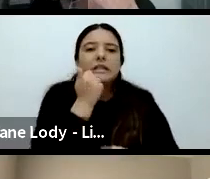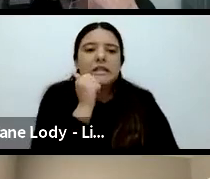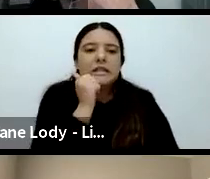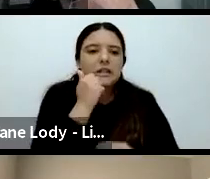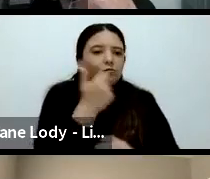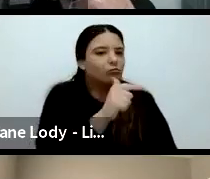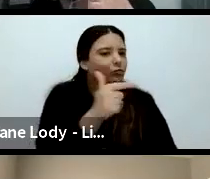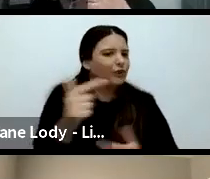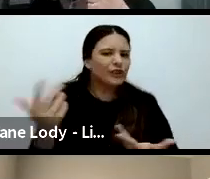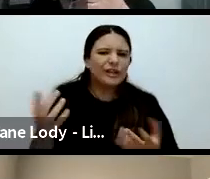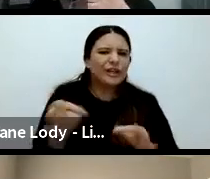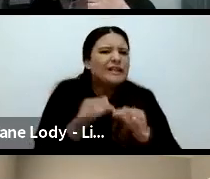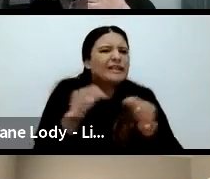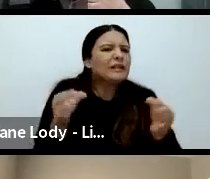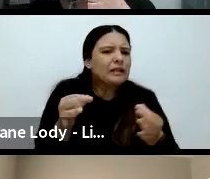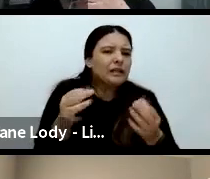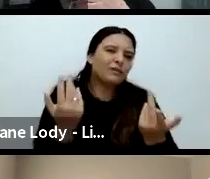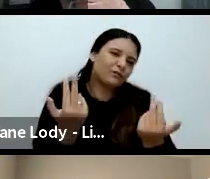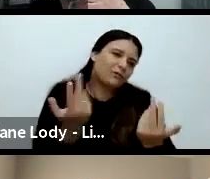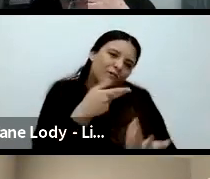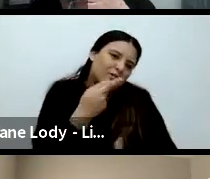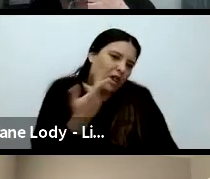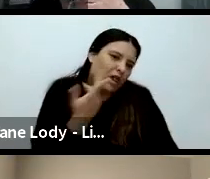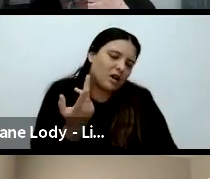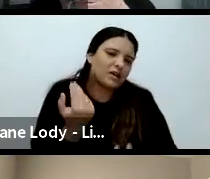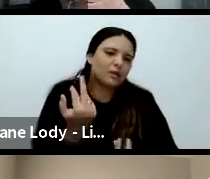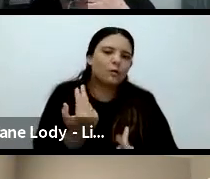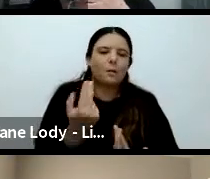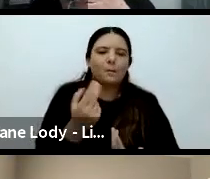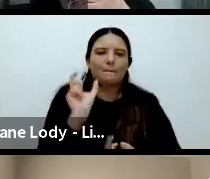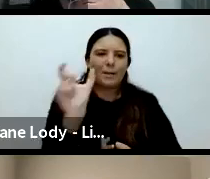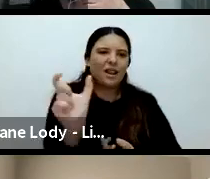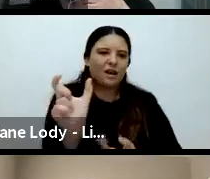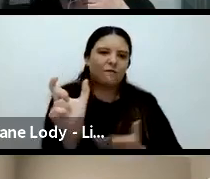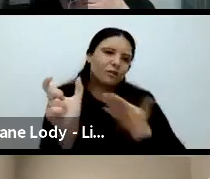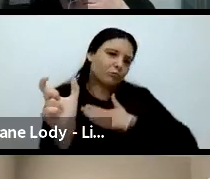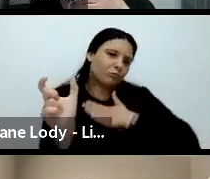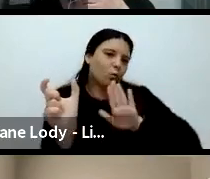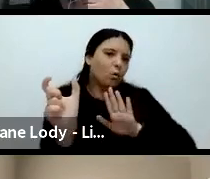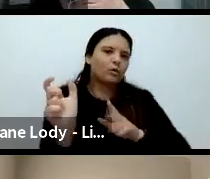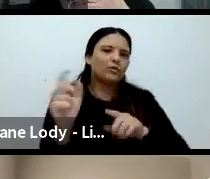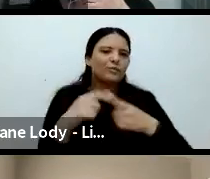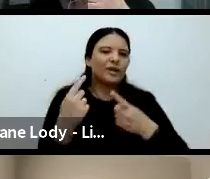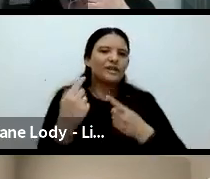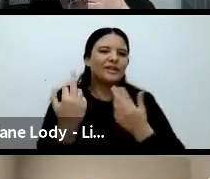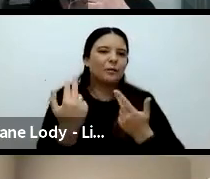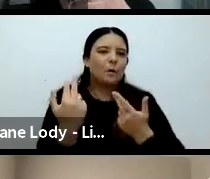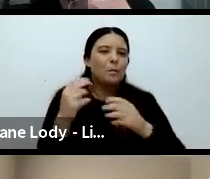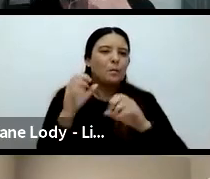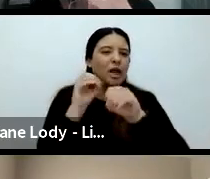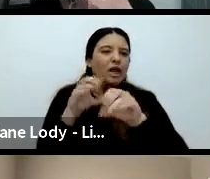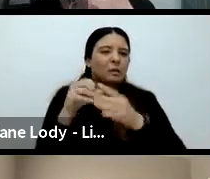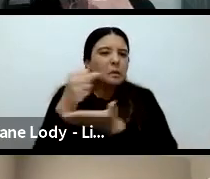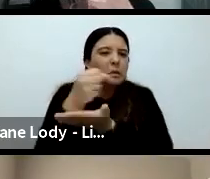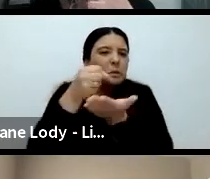So quite primitive, if, if we can use that word in that sense. , but but. So, I was visiting So, I was visiting the school